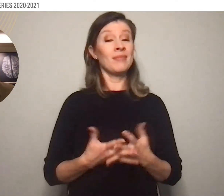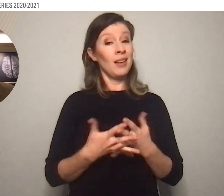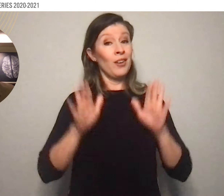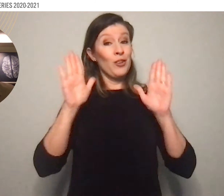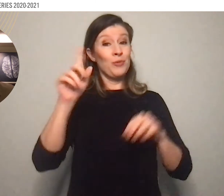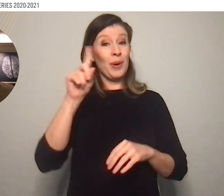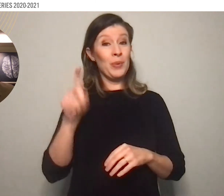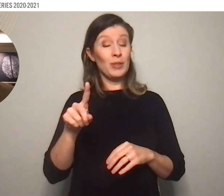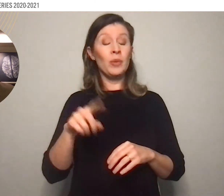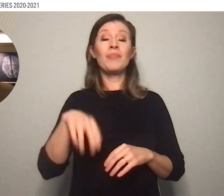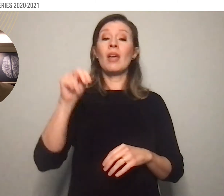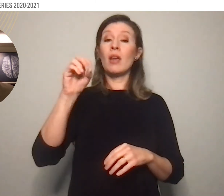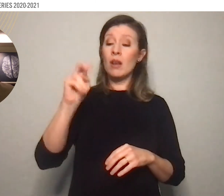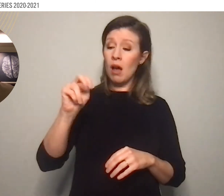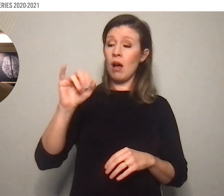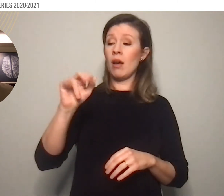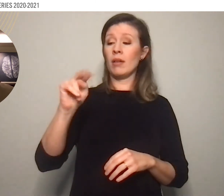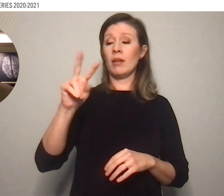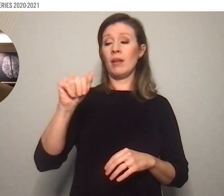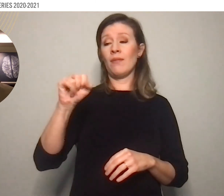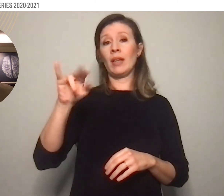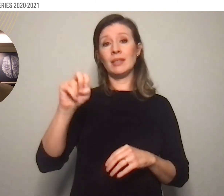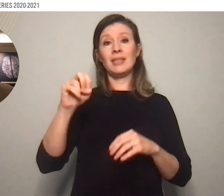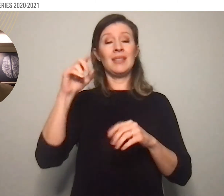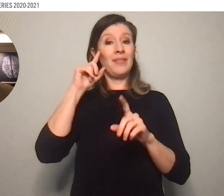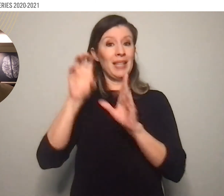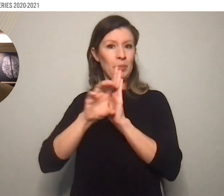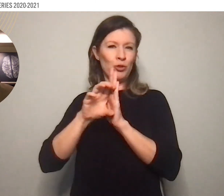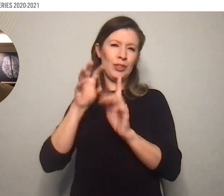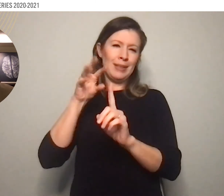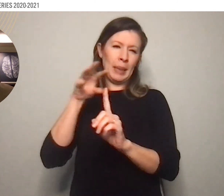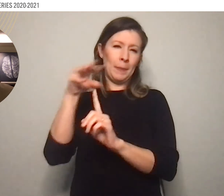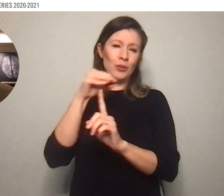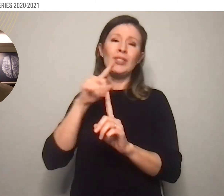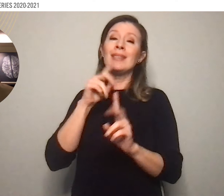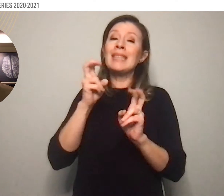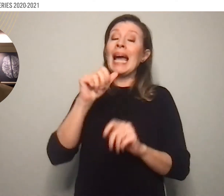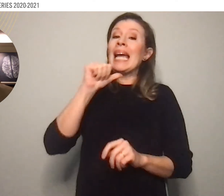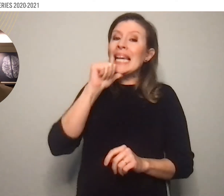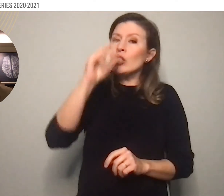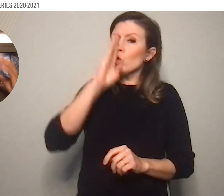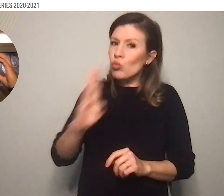So this is a great question. So non-invasive imaging is an indirect measure of the neurobiology. Meaning,